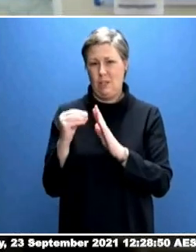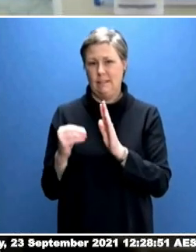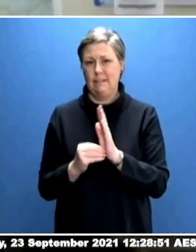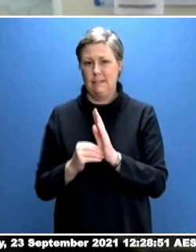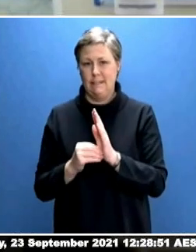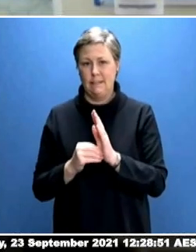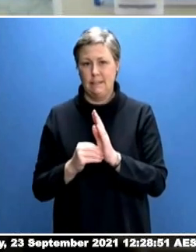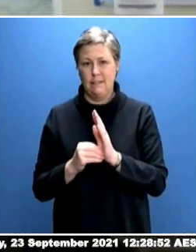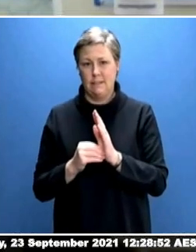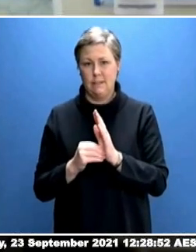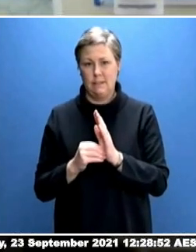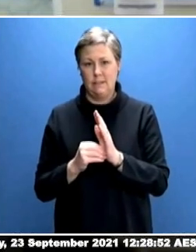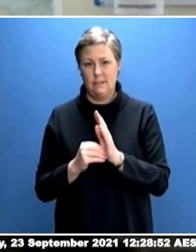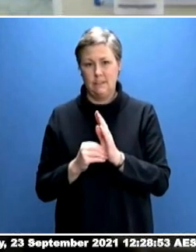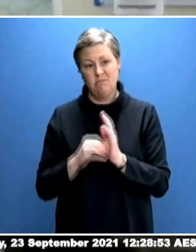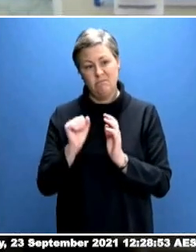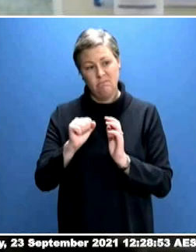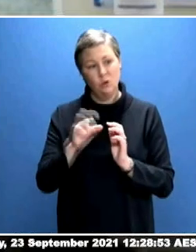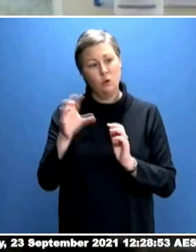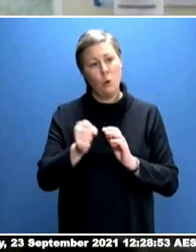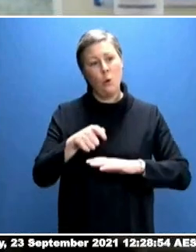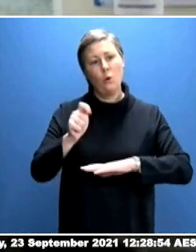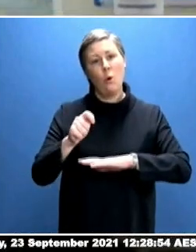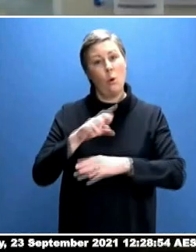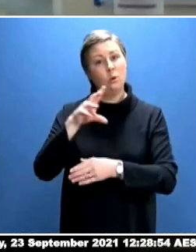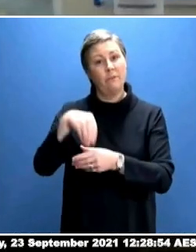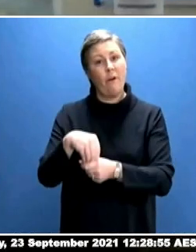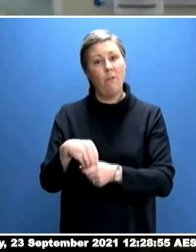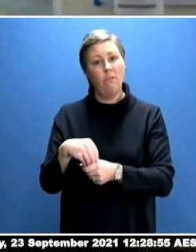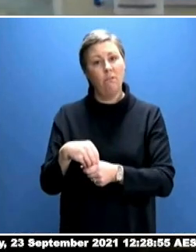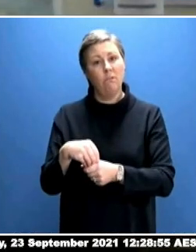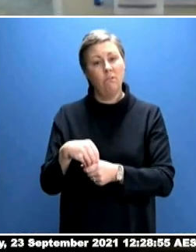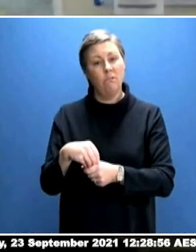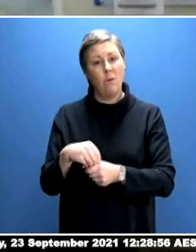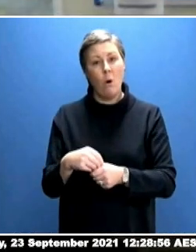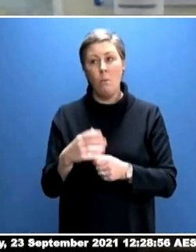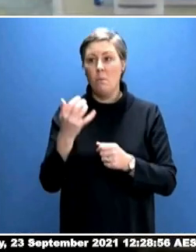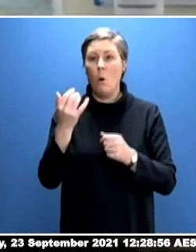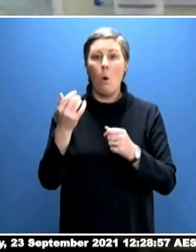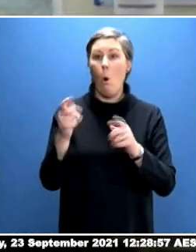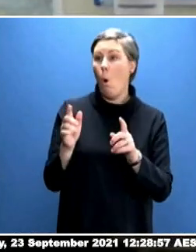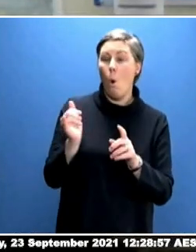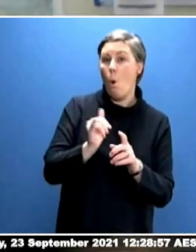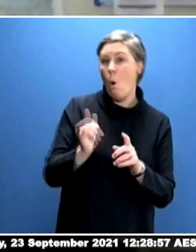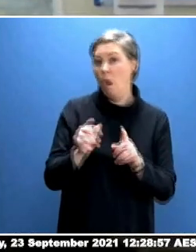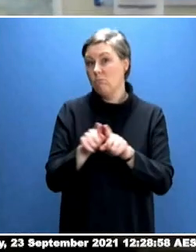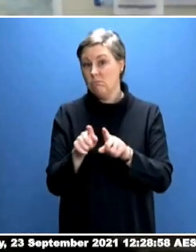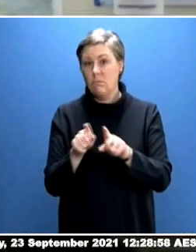which should include some judicial oversight and should include external oversight, I would suggest.